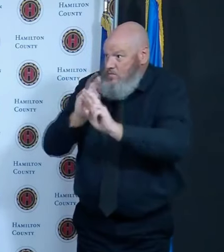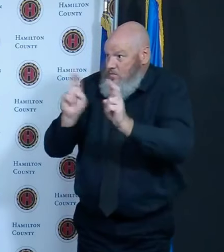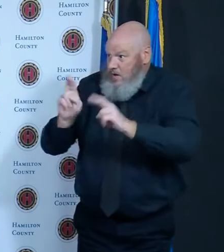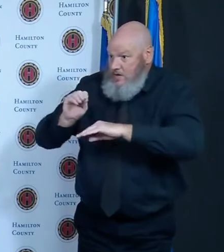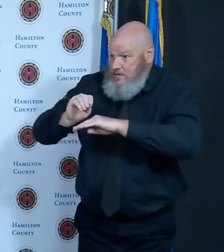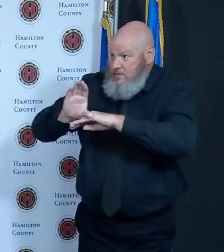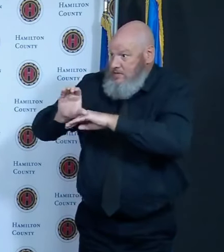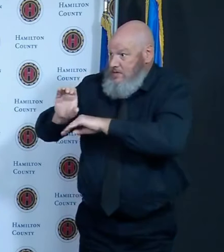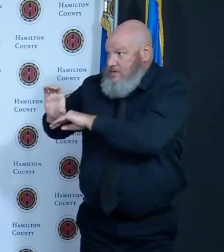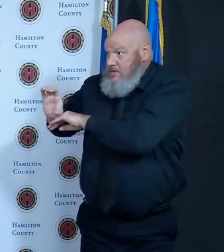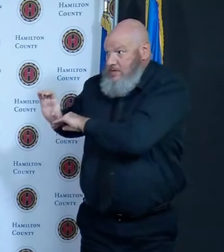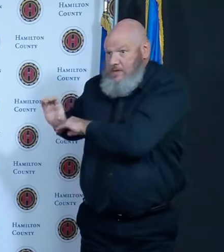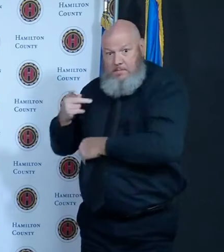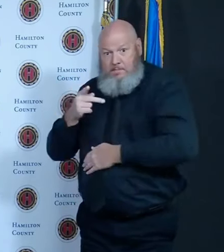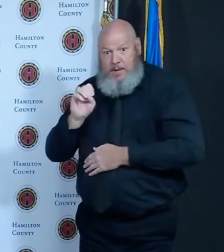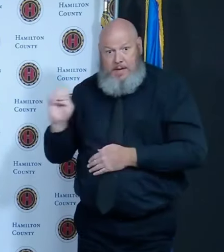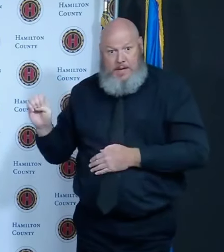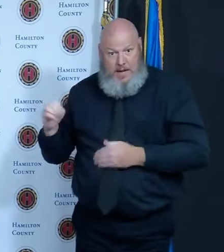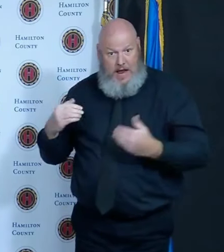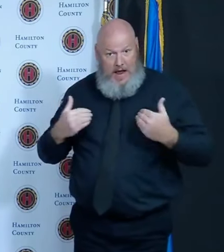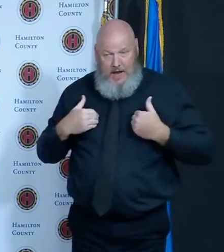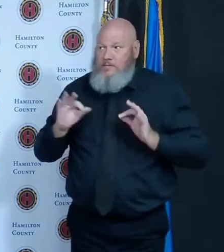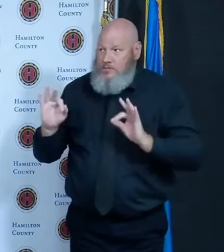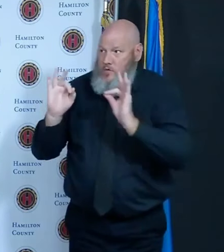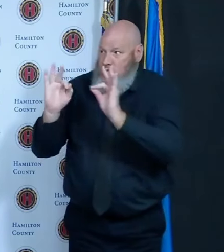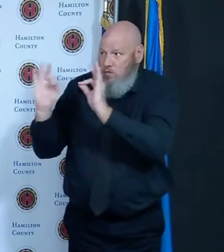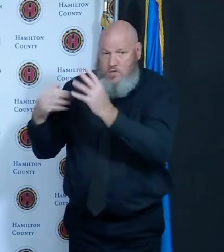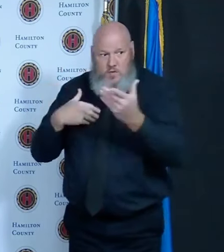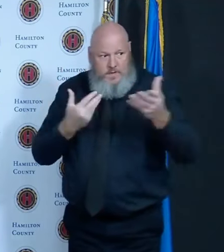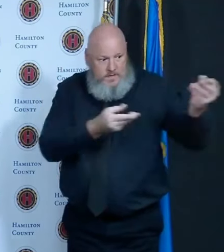give you an example of internally at the county who's received some of the